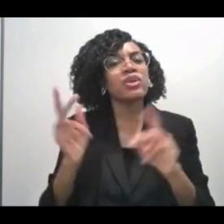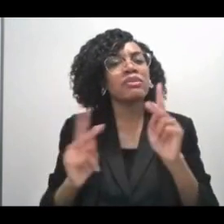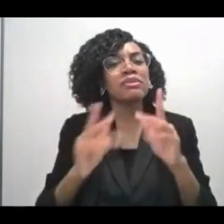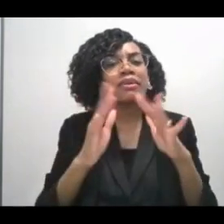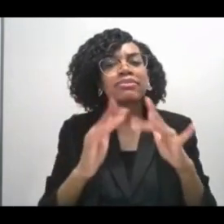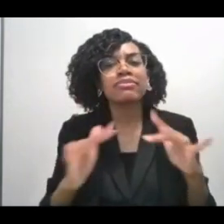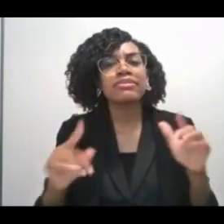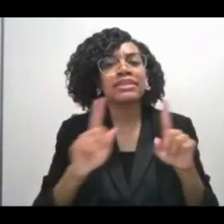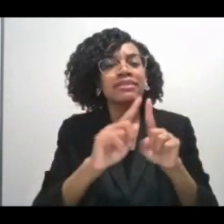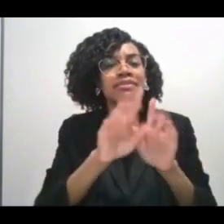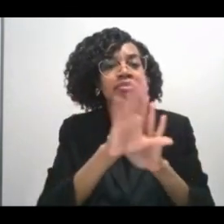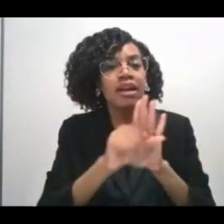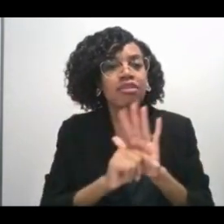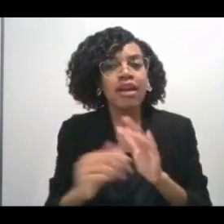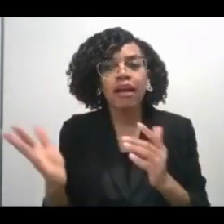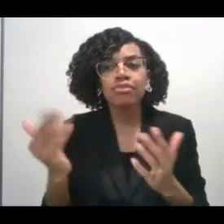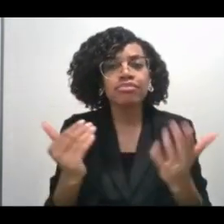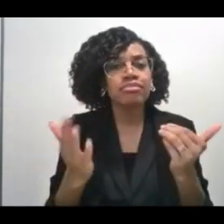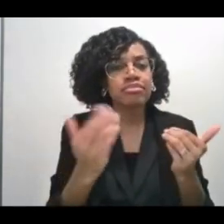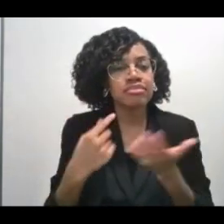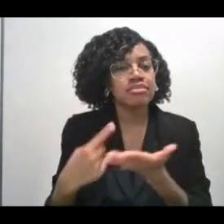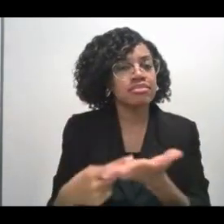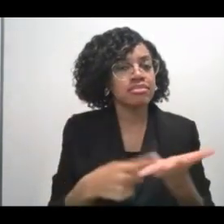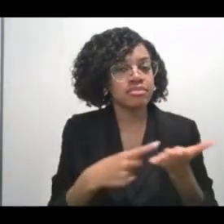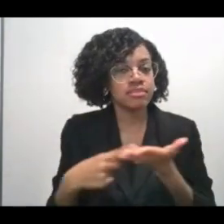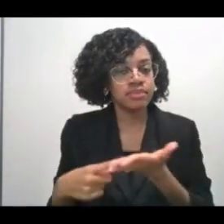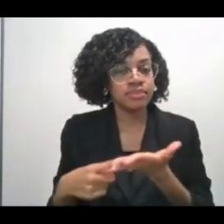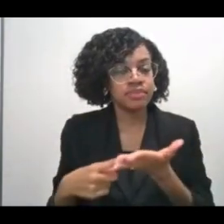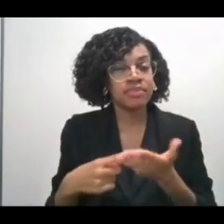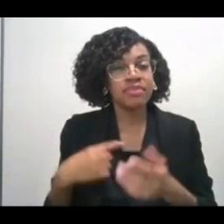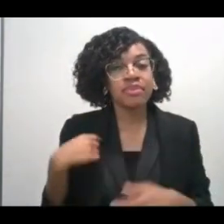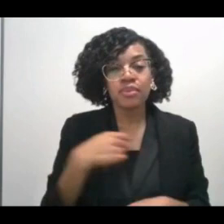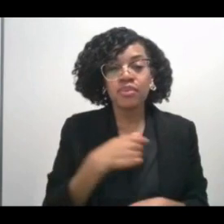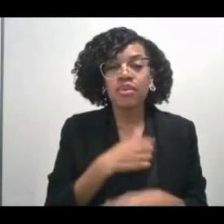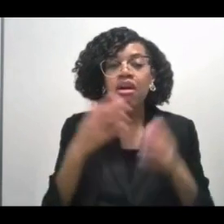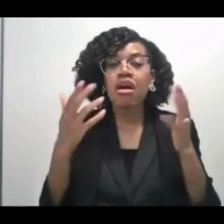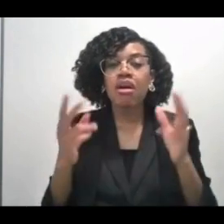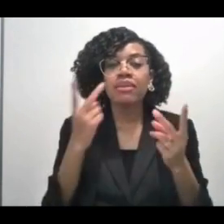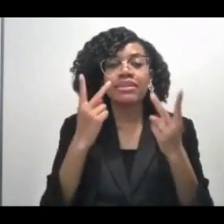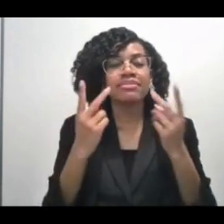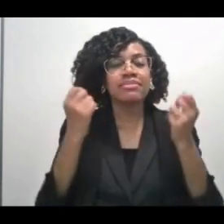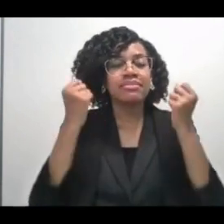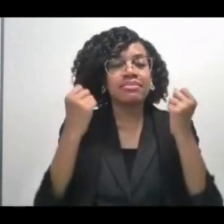there are many examples where we can document say financial